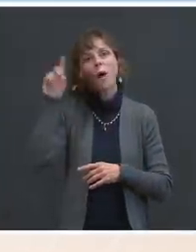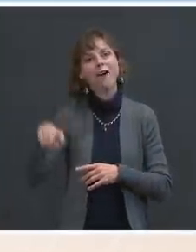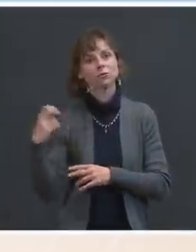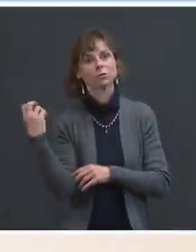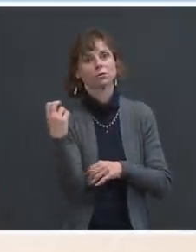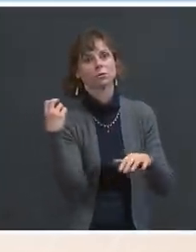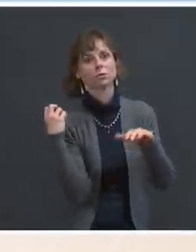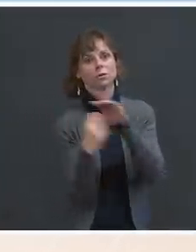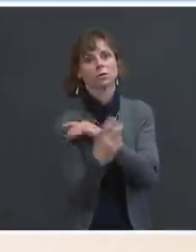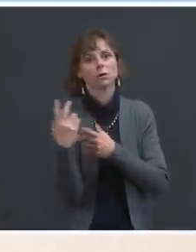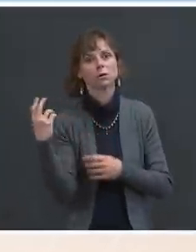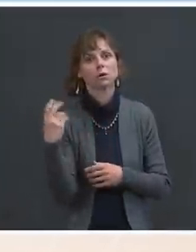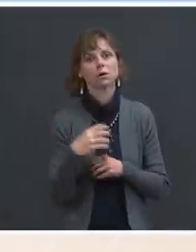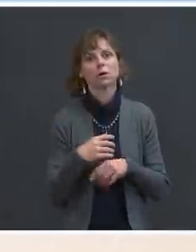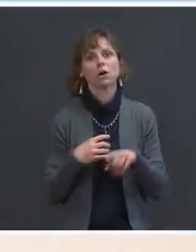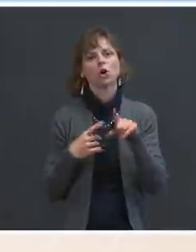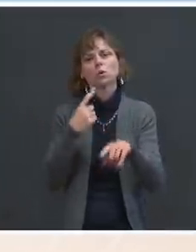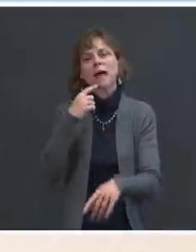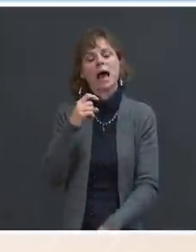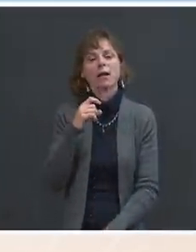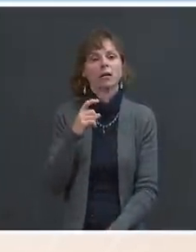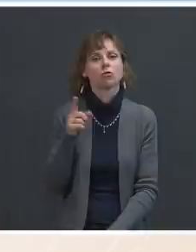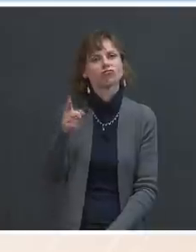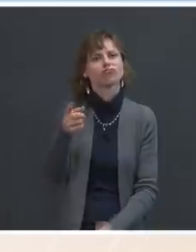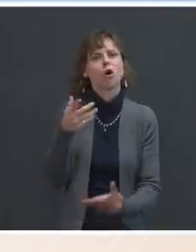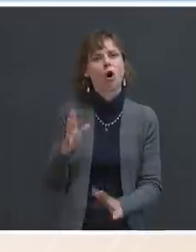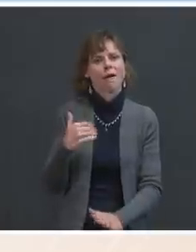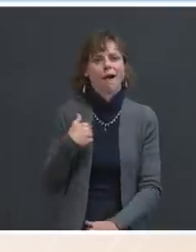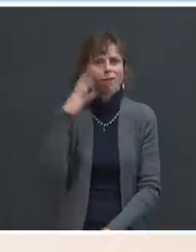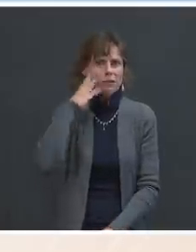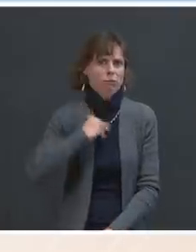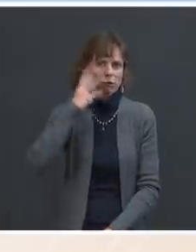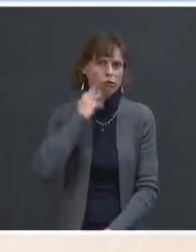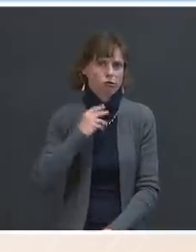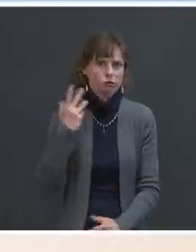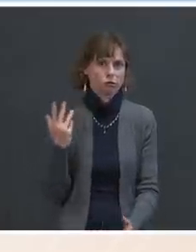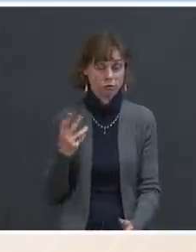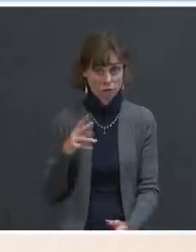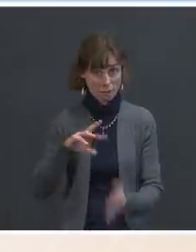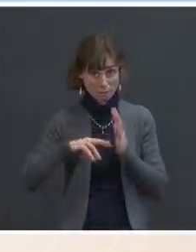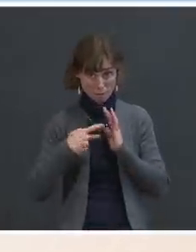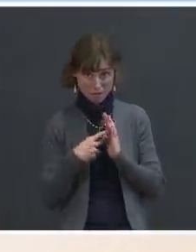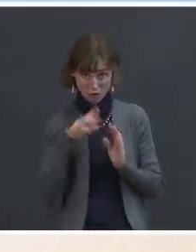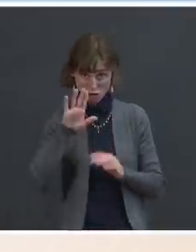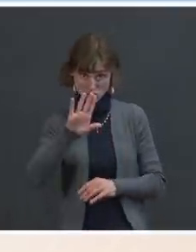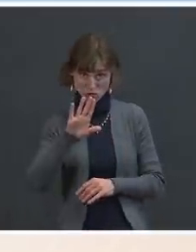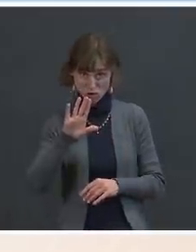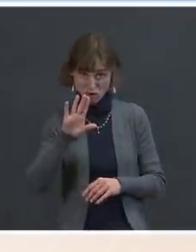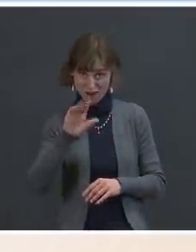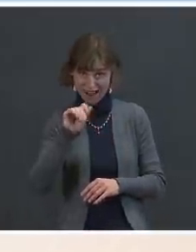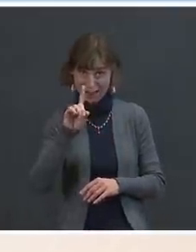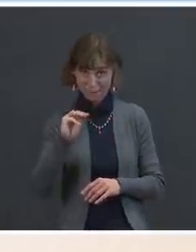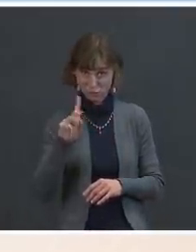that this isn't your first rodeo. Should the administration have been better prepared to handle this influx of children